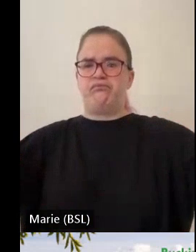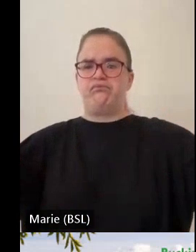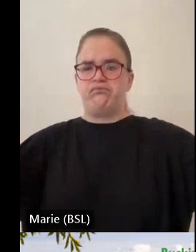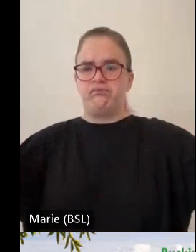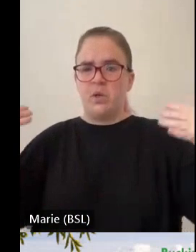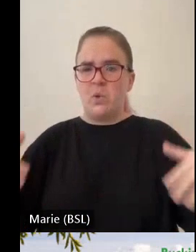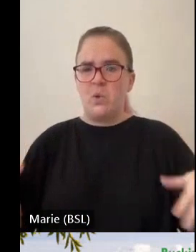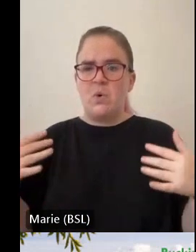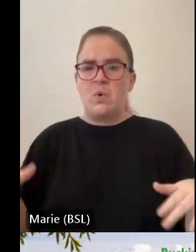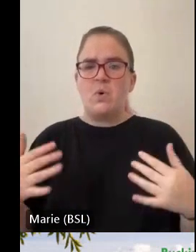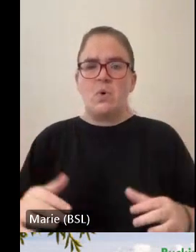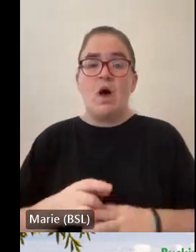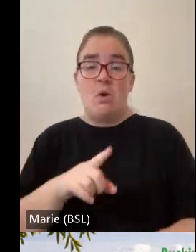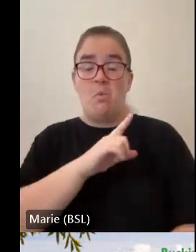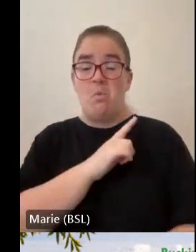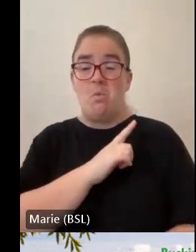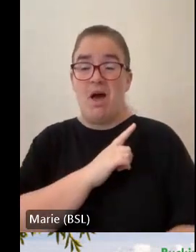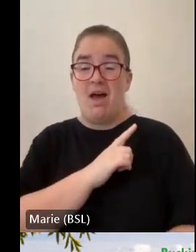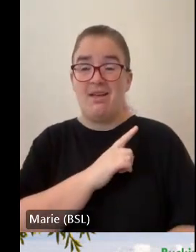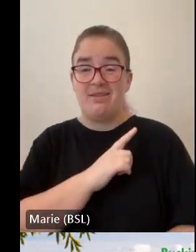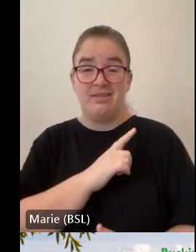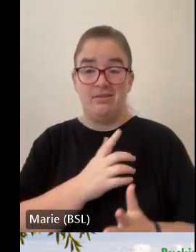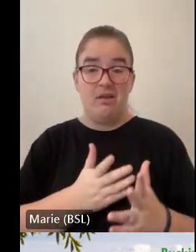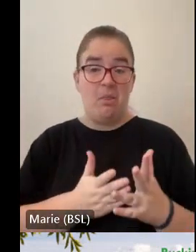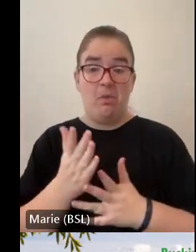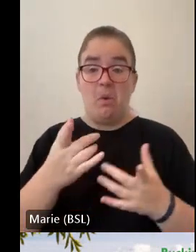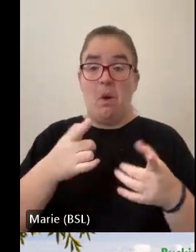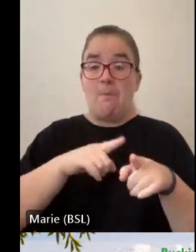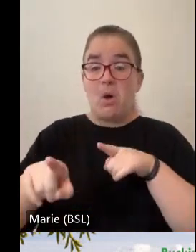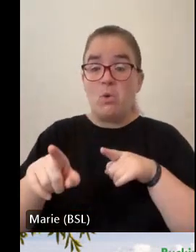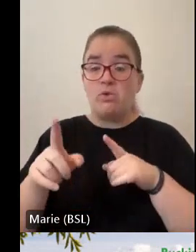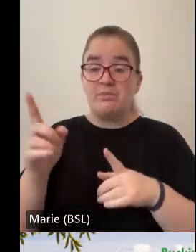You know hugely because you know most of us were stuck at home